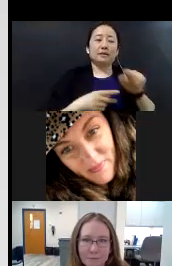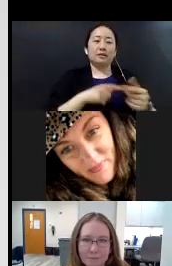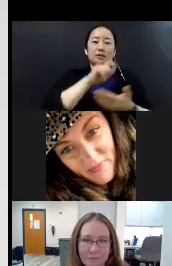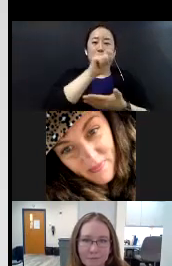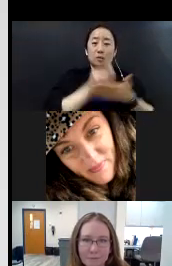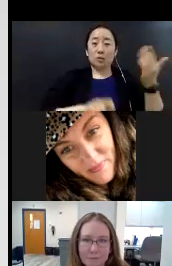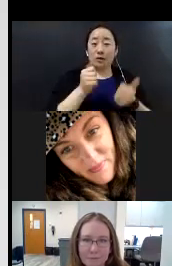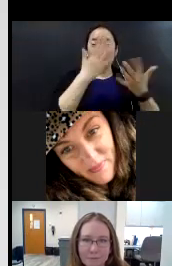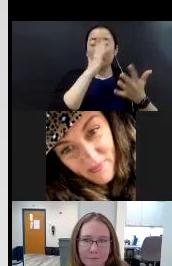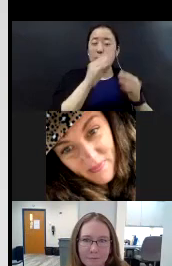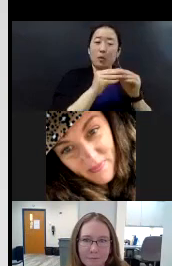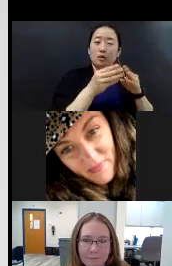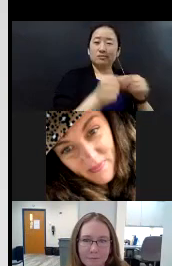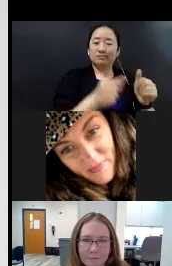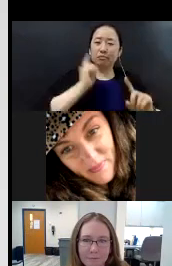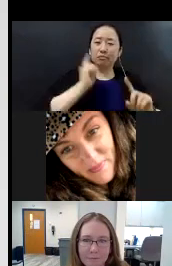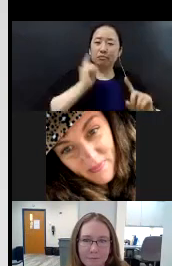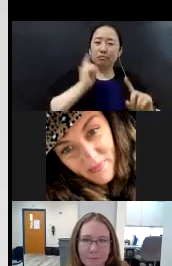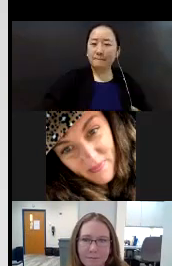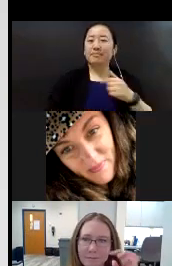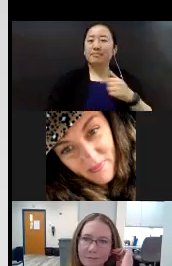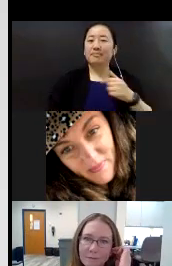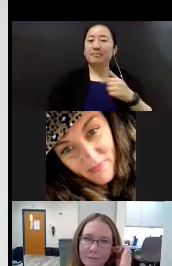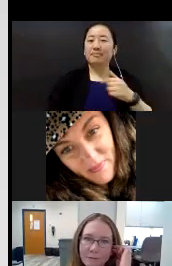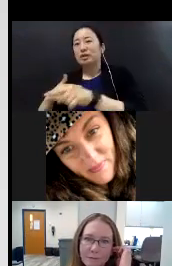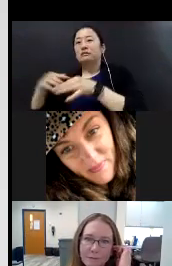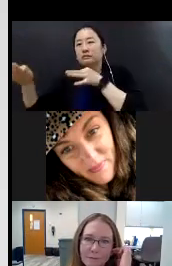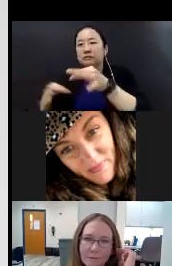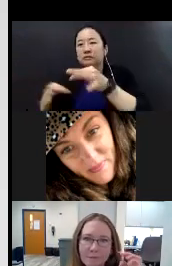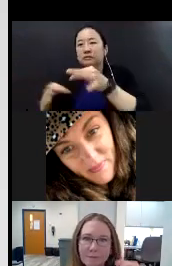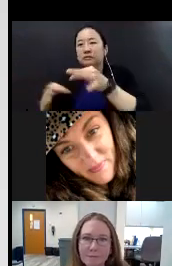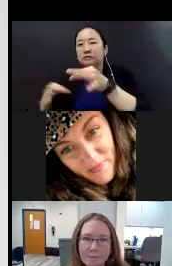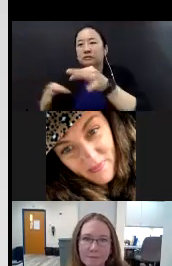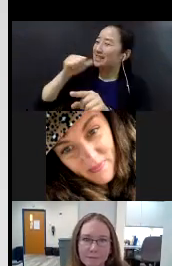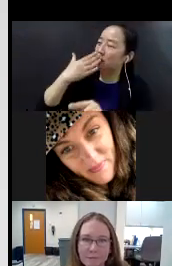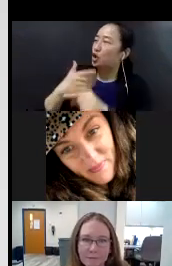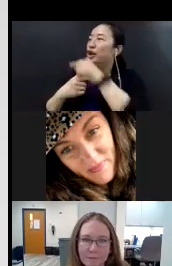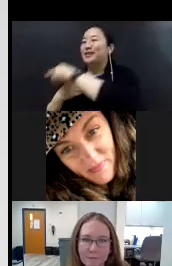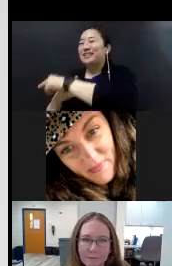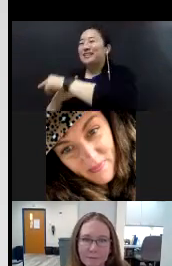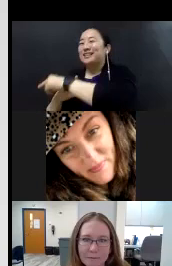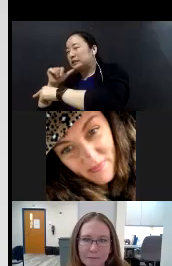TIME WHEN WE PROVIDE THOSE RECOMMENDATIONS.